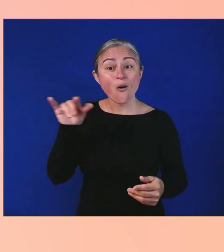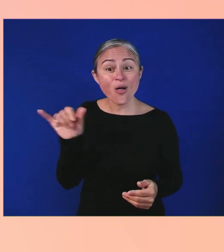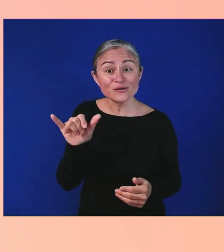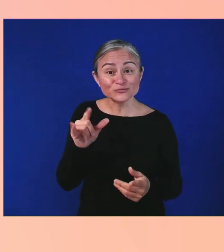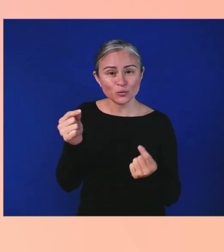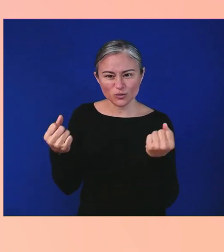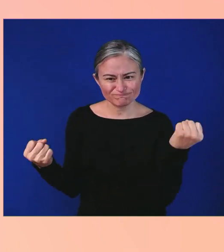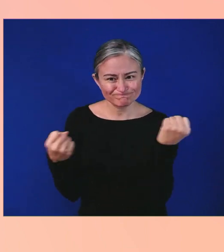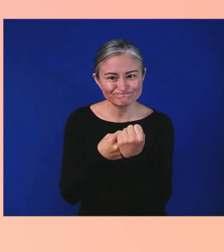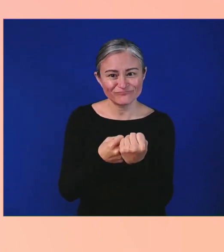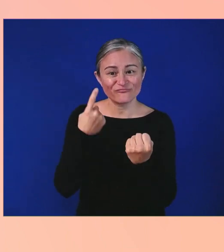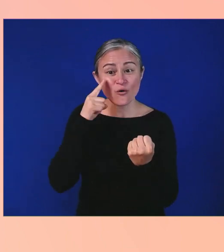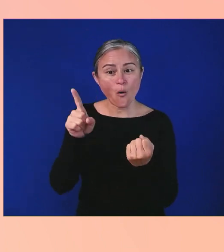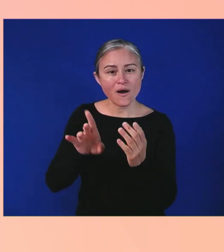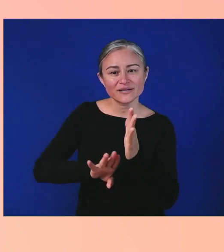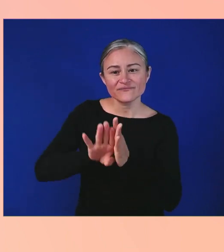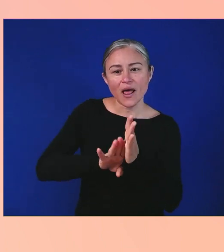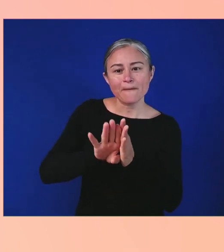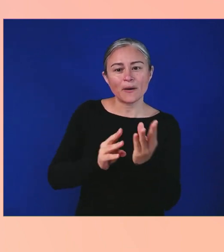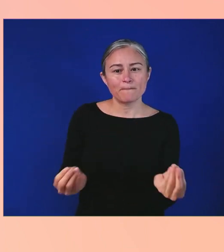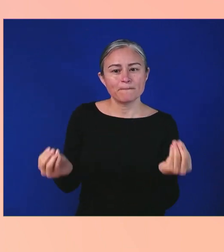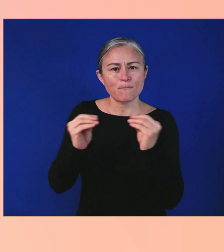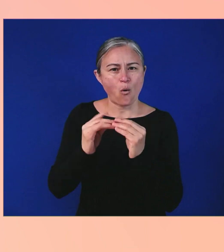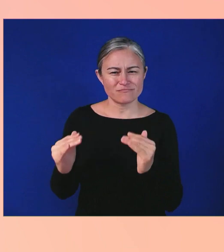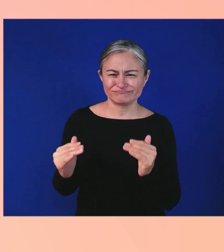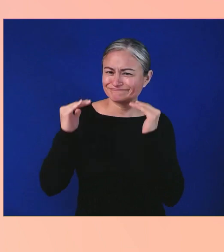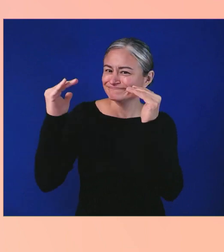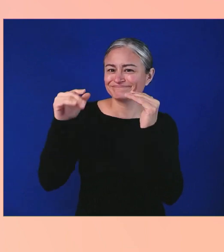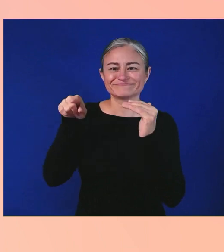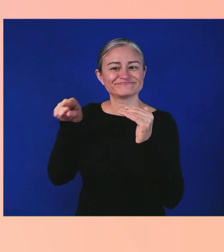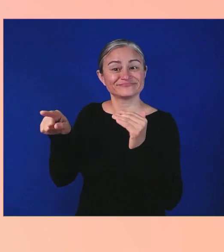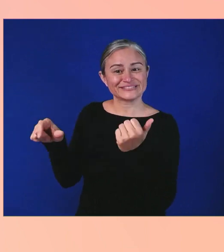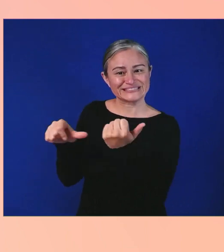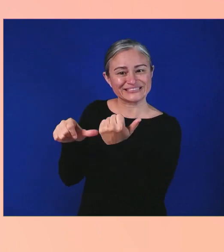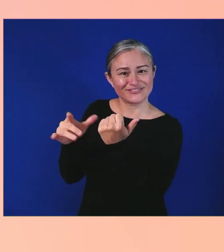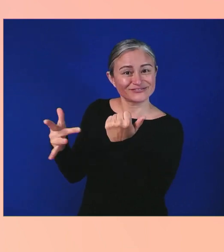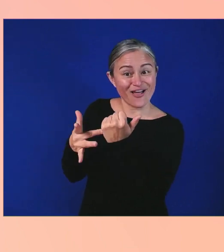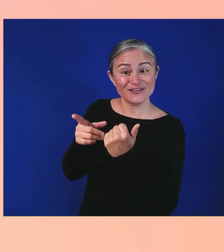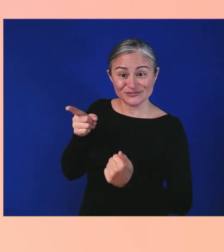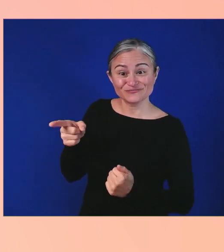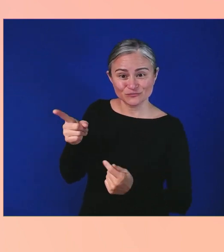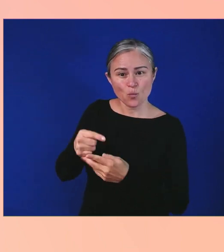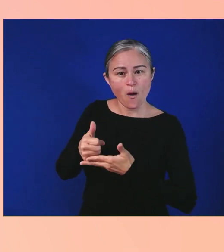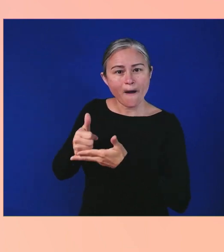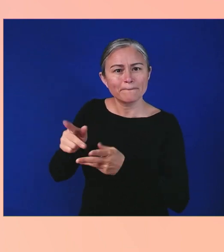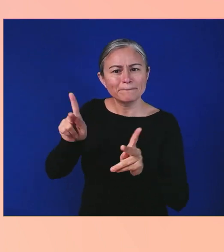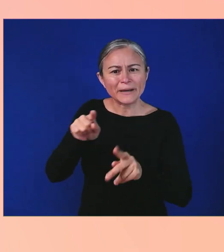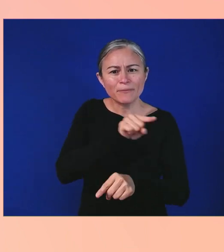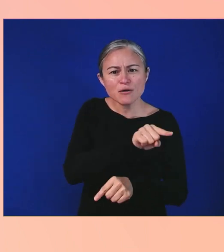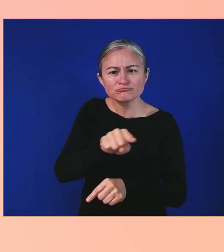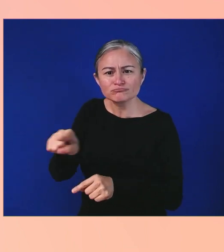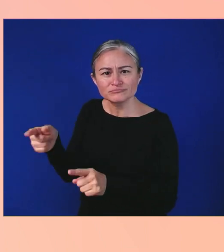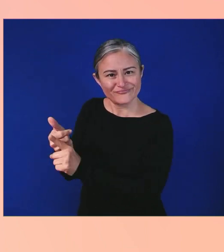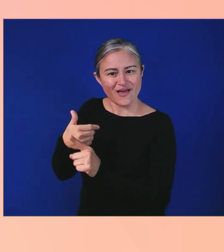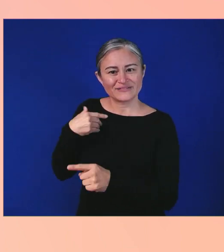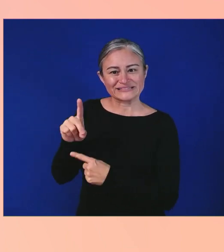technology that can help people with disabilities to participate fully in society. My vision for disability